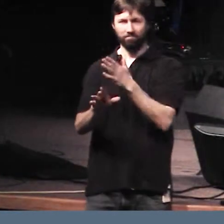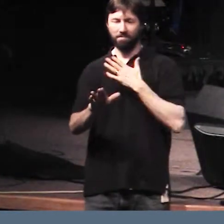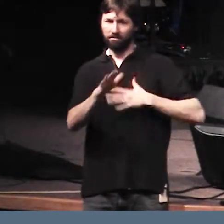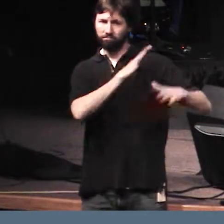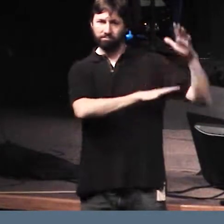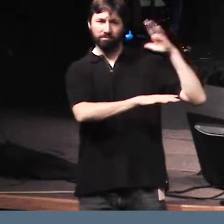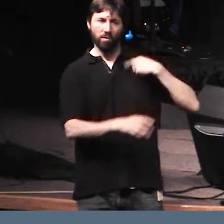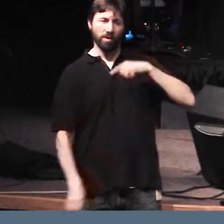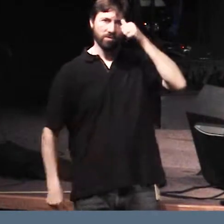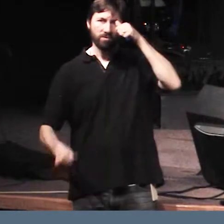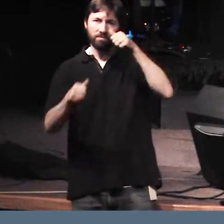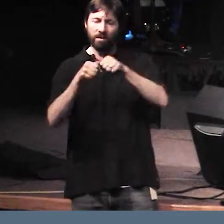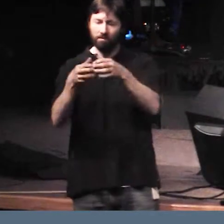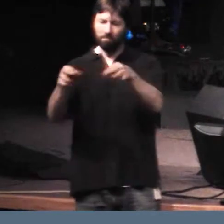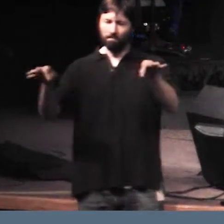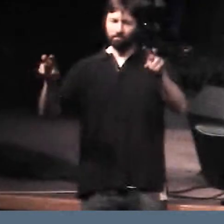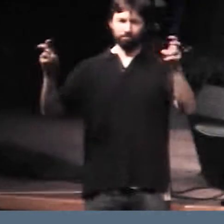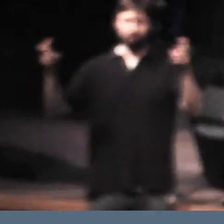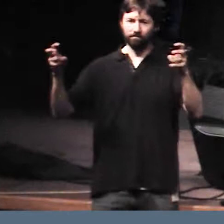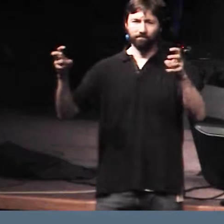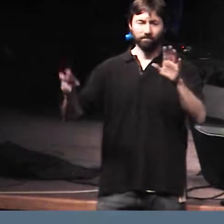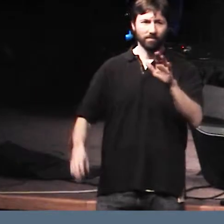we remember the phrase where Ruth says don't urge me to